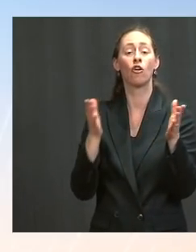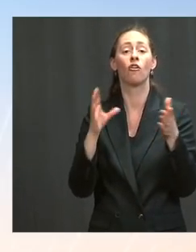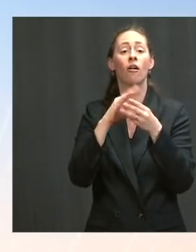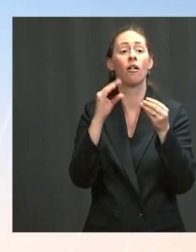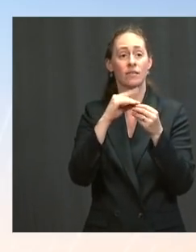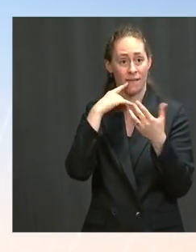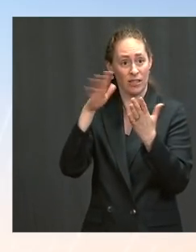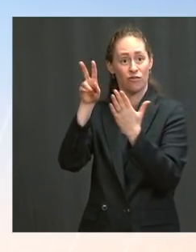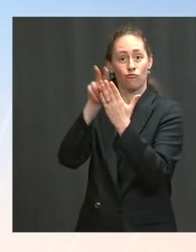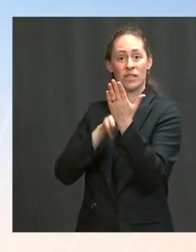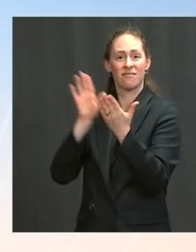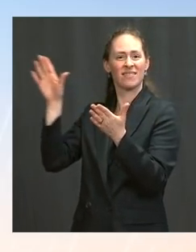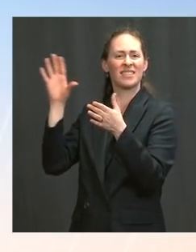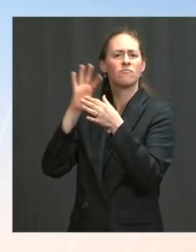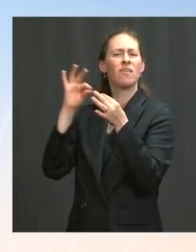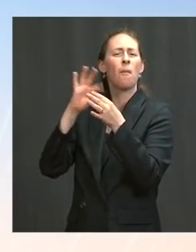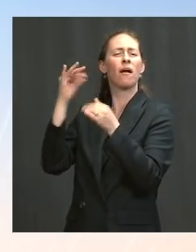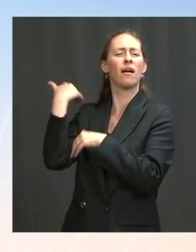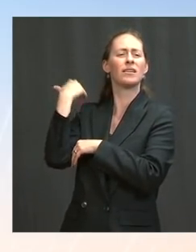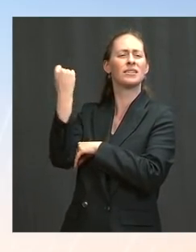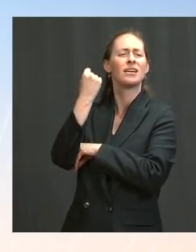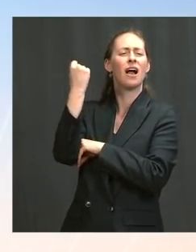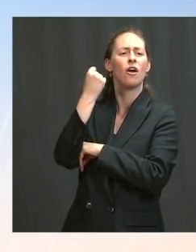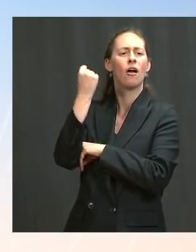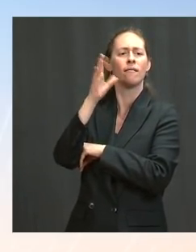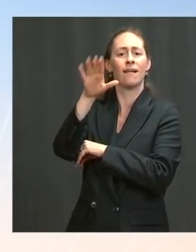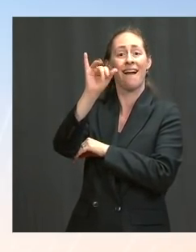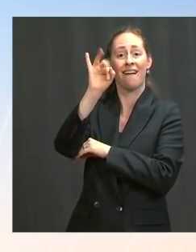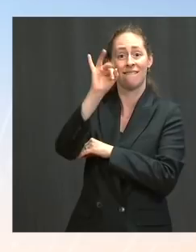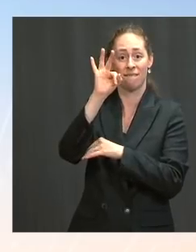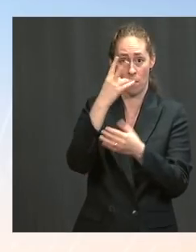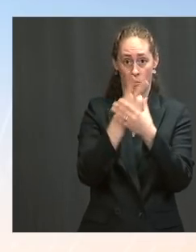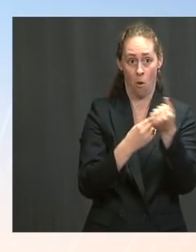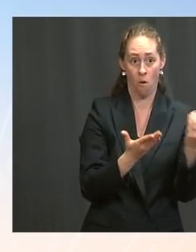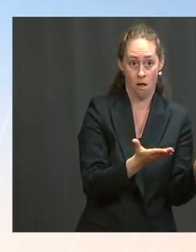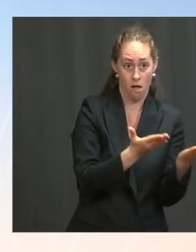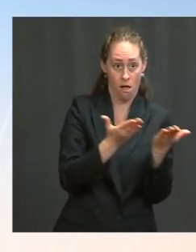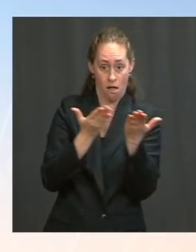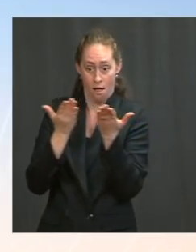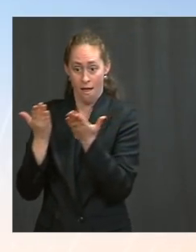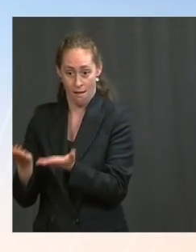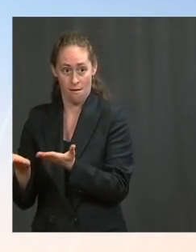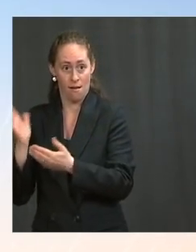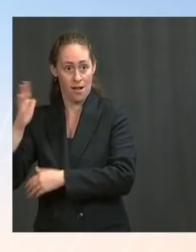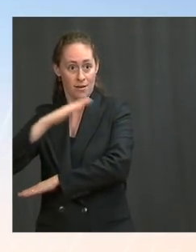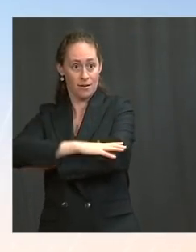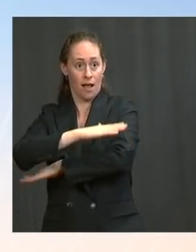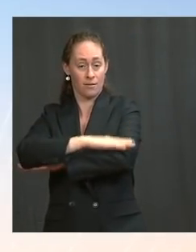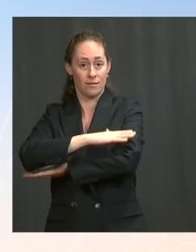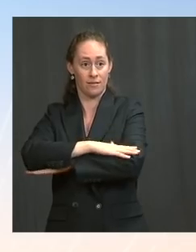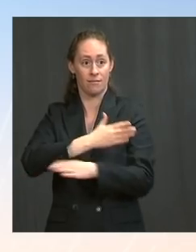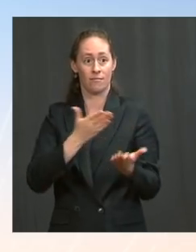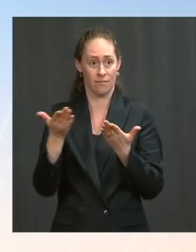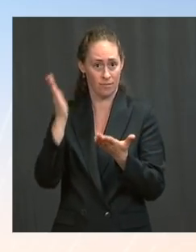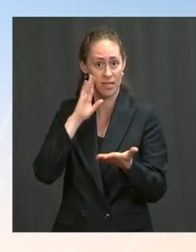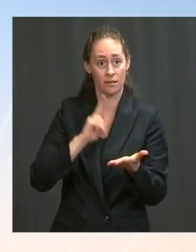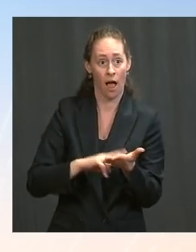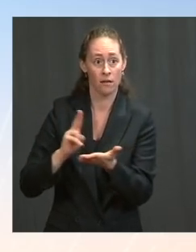and it comes alone, he will sign it." Is that an accurate reading of that statement from the President? Ms. Psaki: The President looks forward